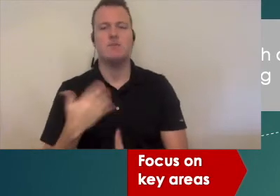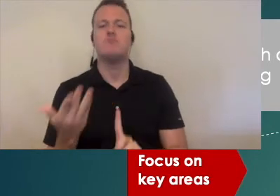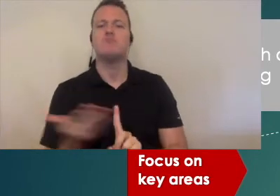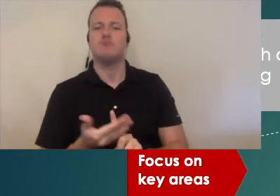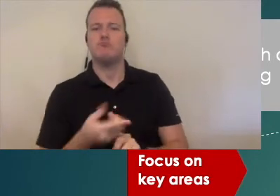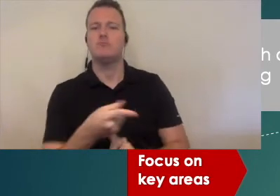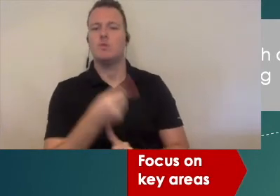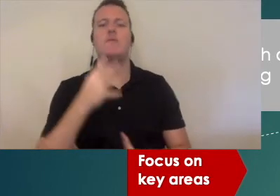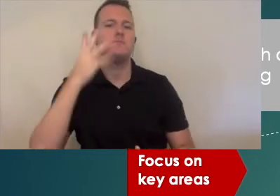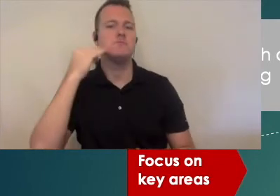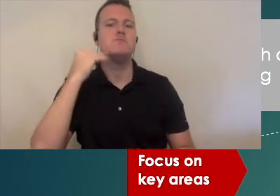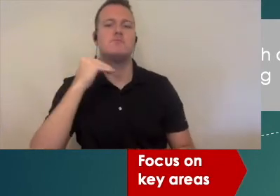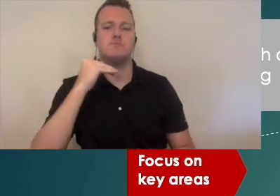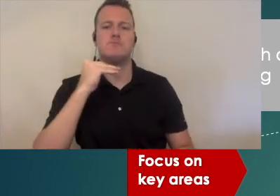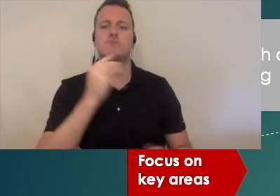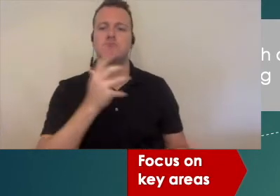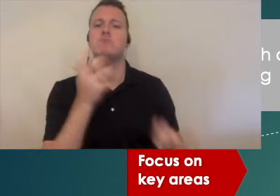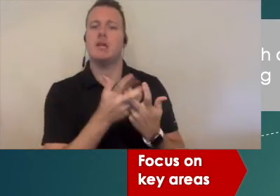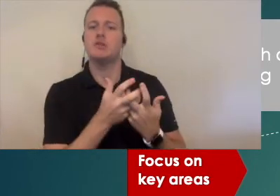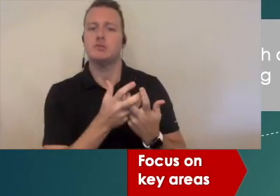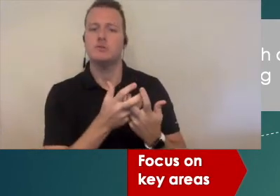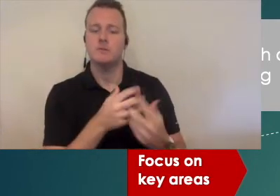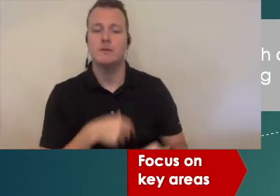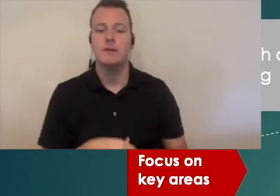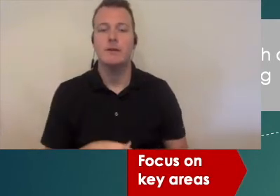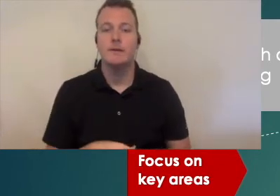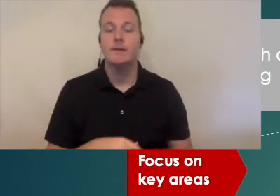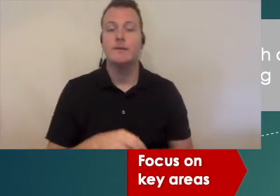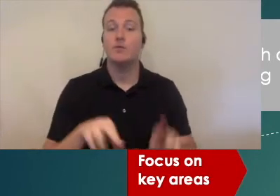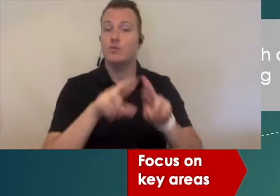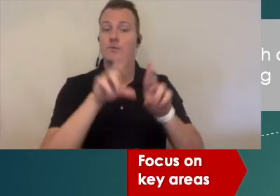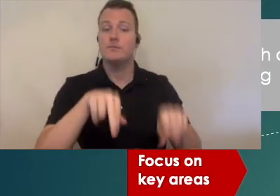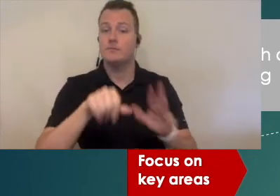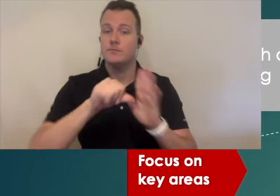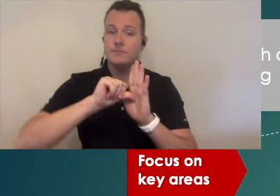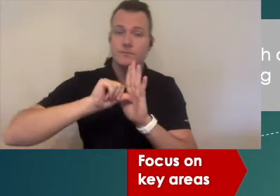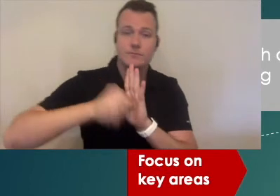meaningful experience, so with that you really want to focus on the professional